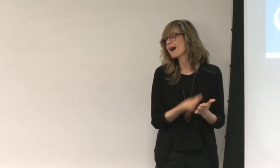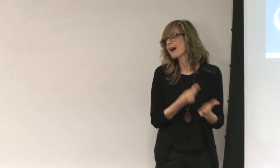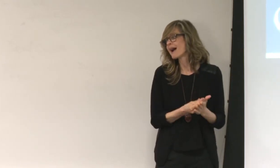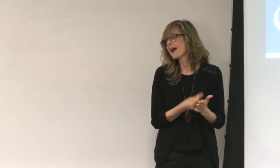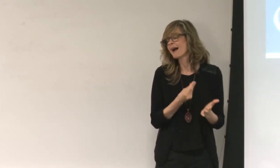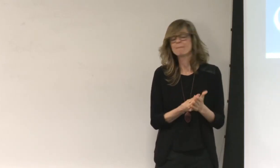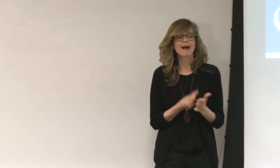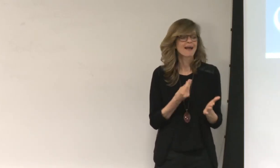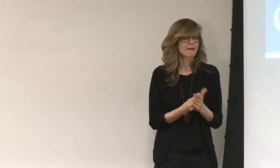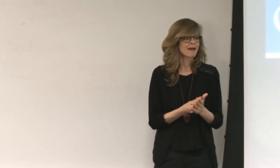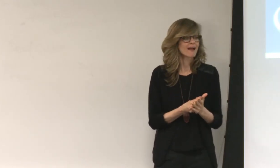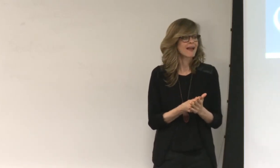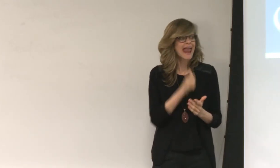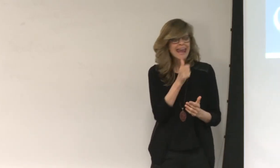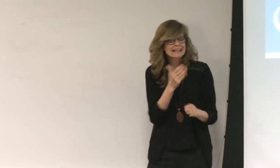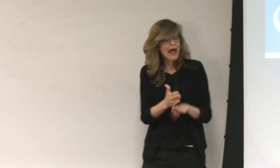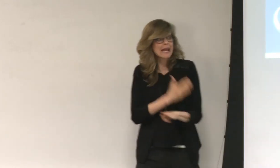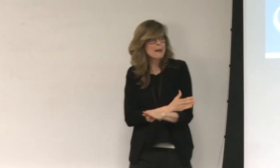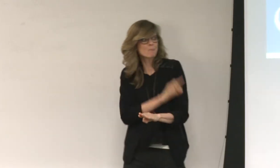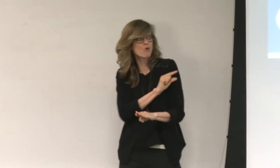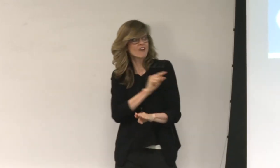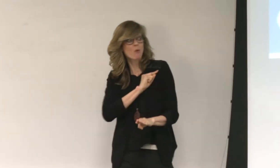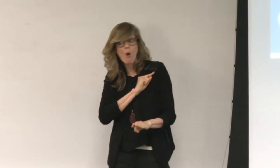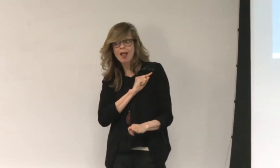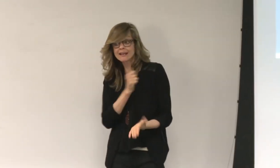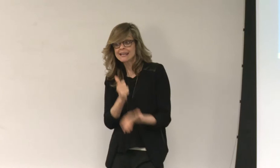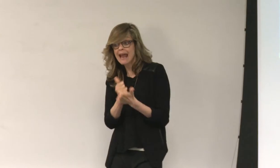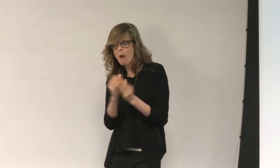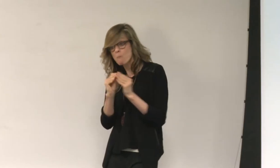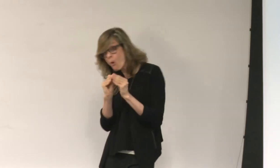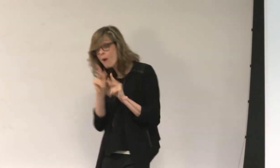AGAIN, THE DISCUSSIONS CAME BACK TO THE MONEY AND THE BOTTOM LINE.